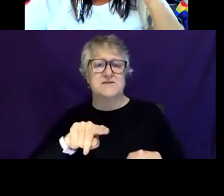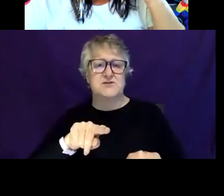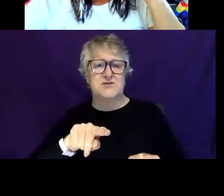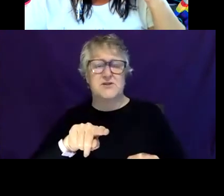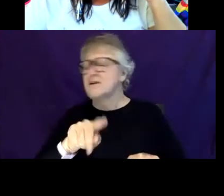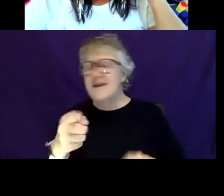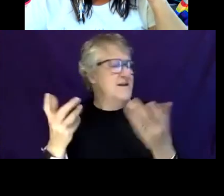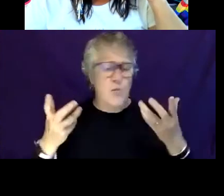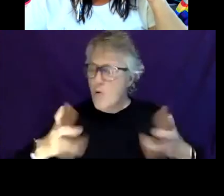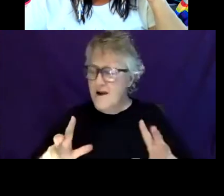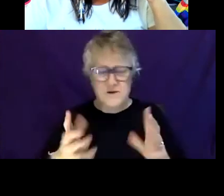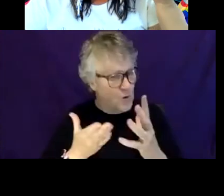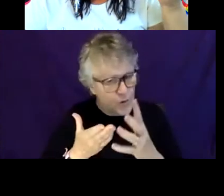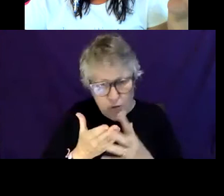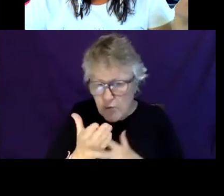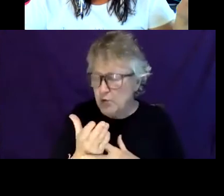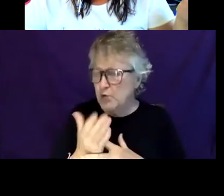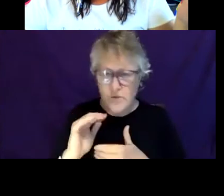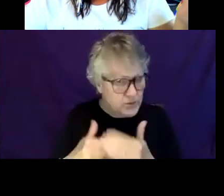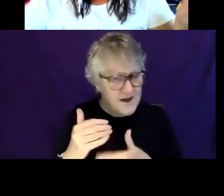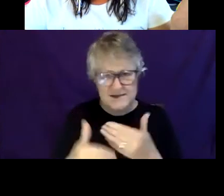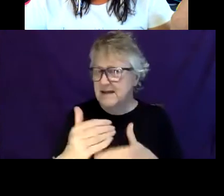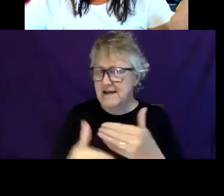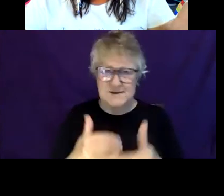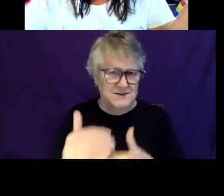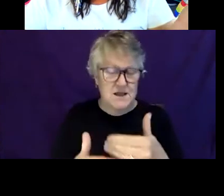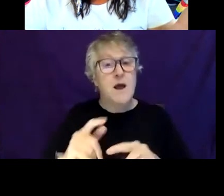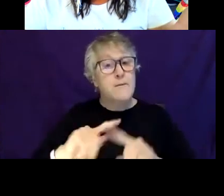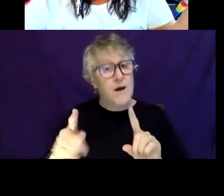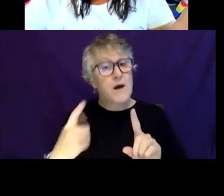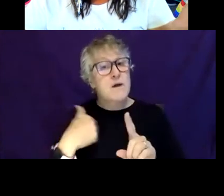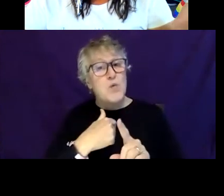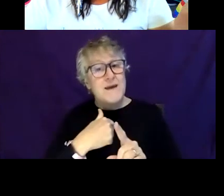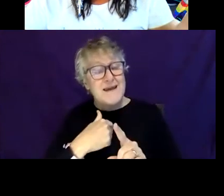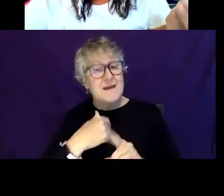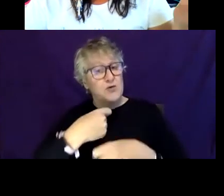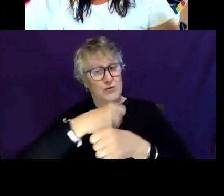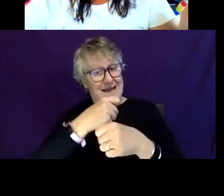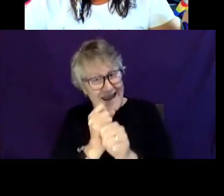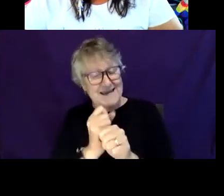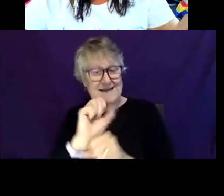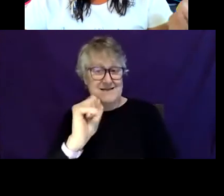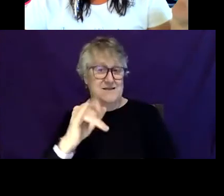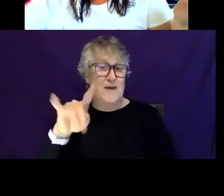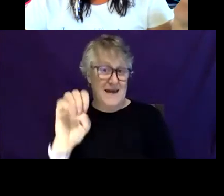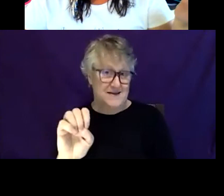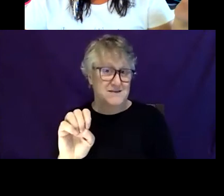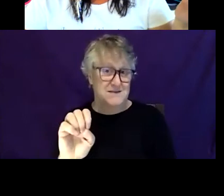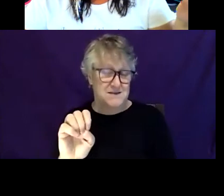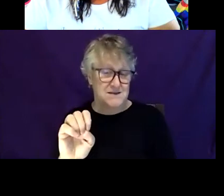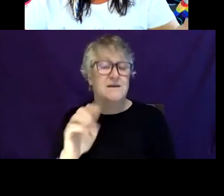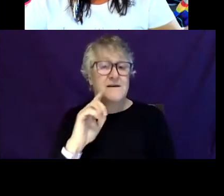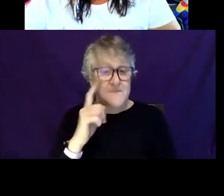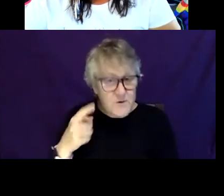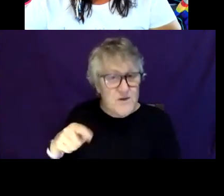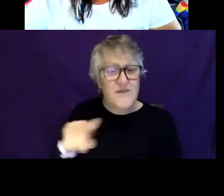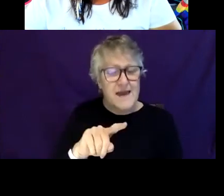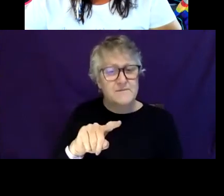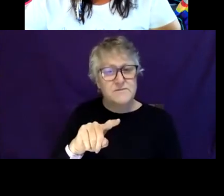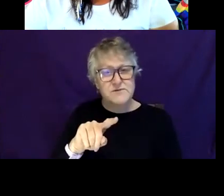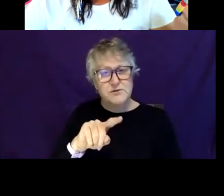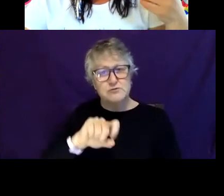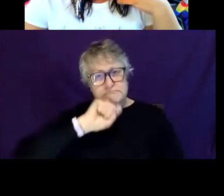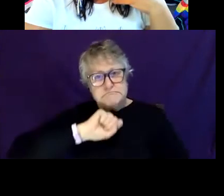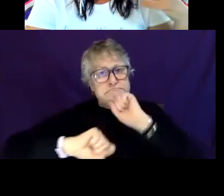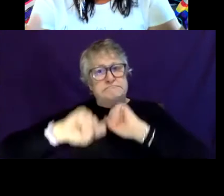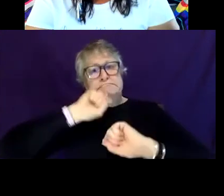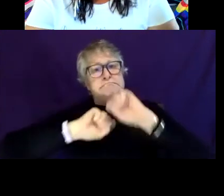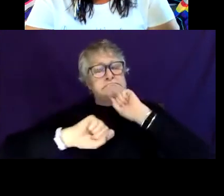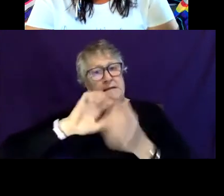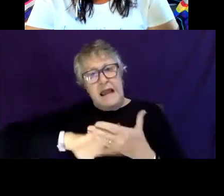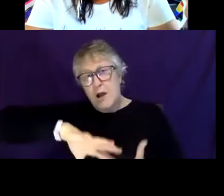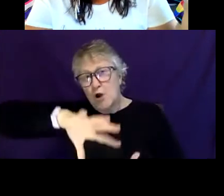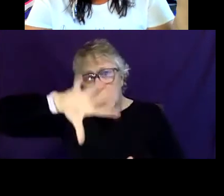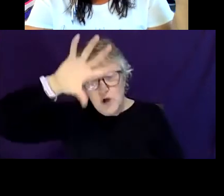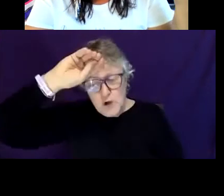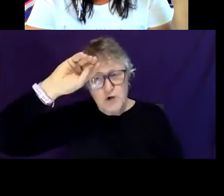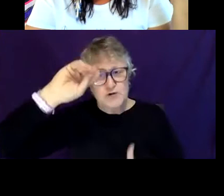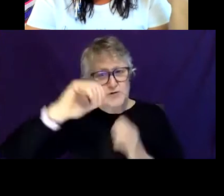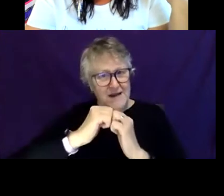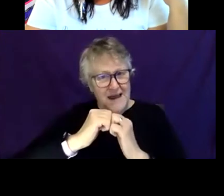But you know, we created a space right there in that moment of learning and experiencing the challenges of decolonizing. And we did it together and we move through it.